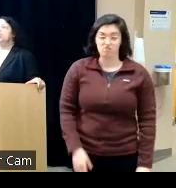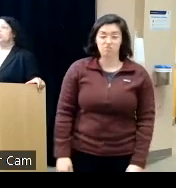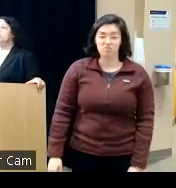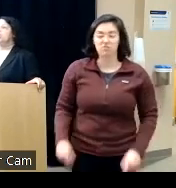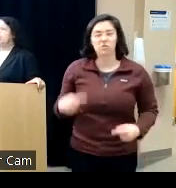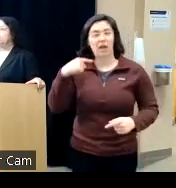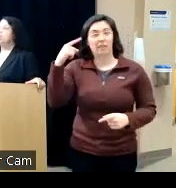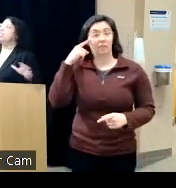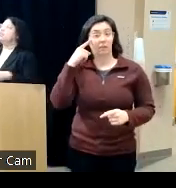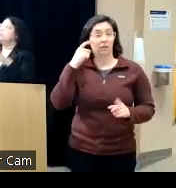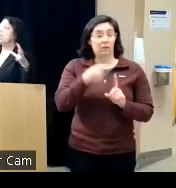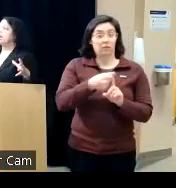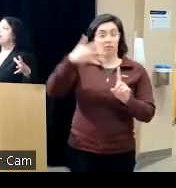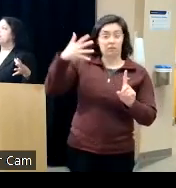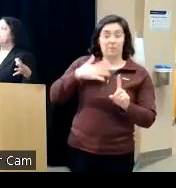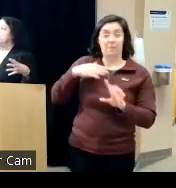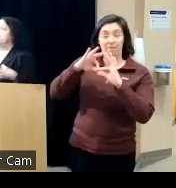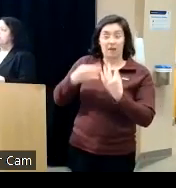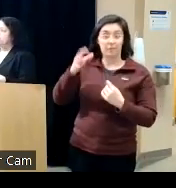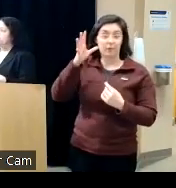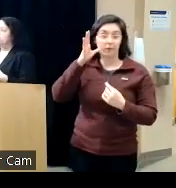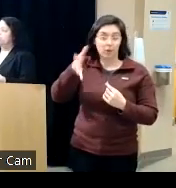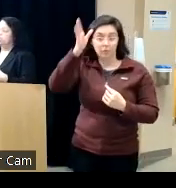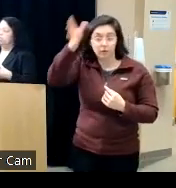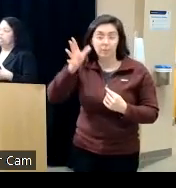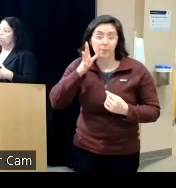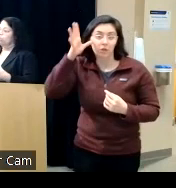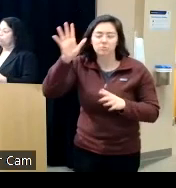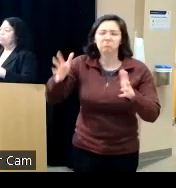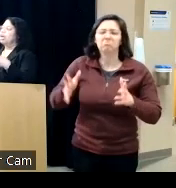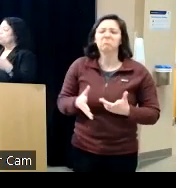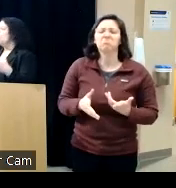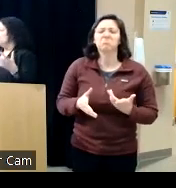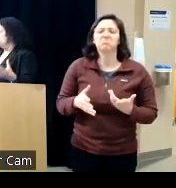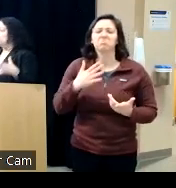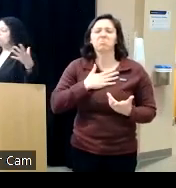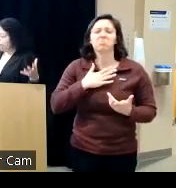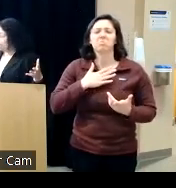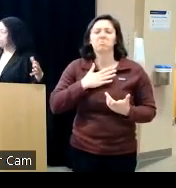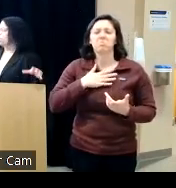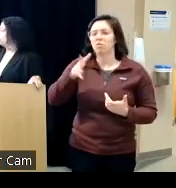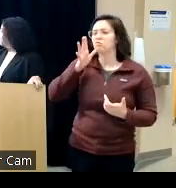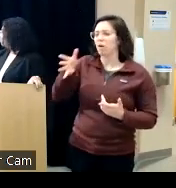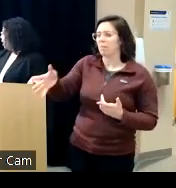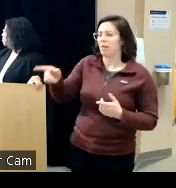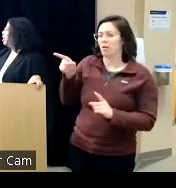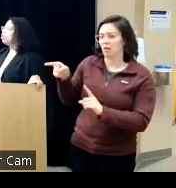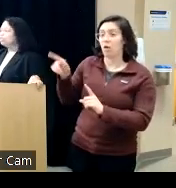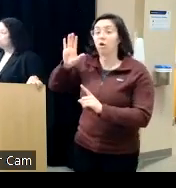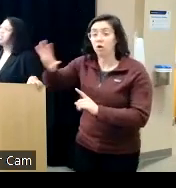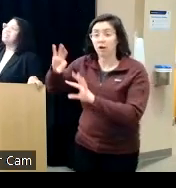think the extended family and even Beyond them was my primarily my grandmother's family her